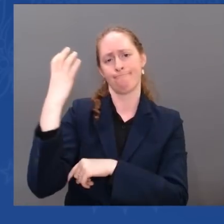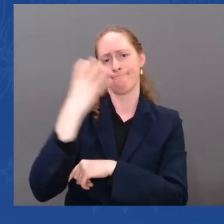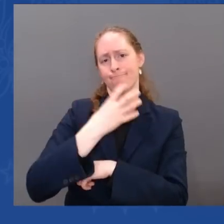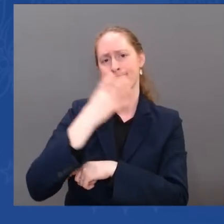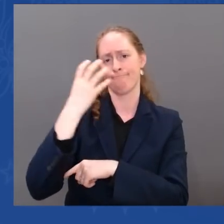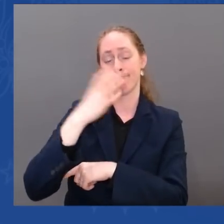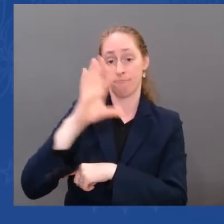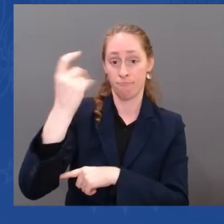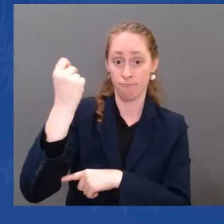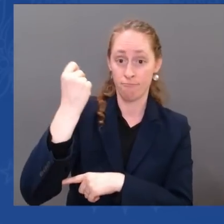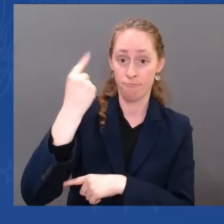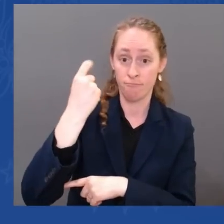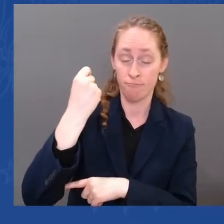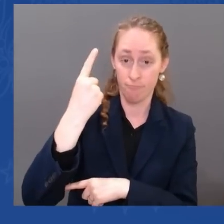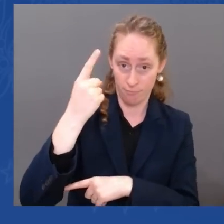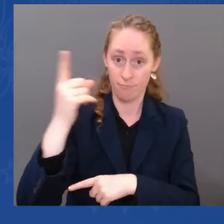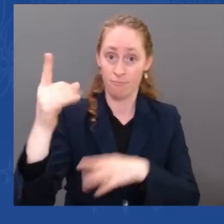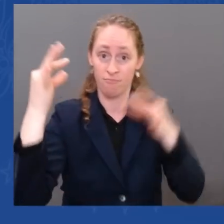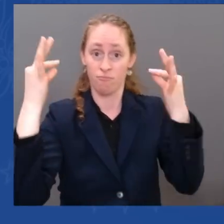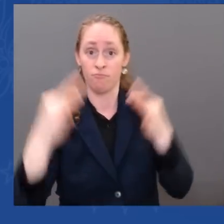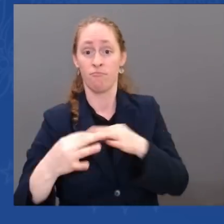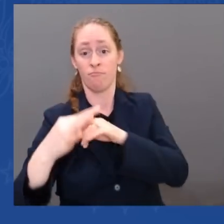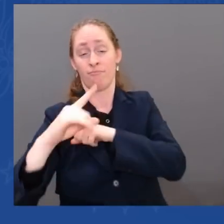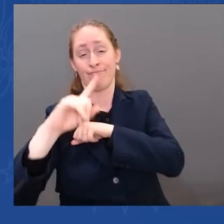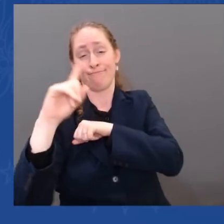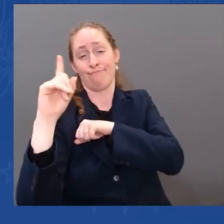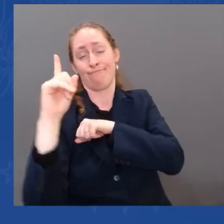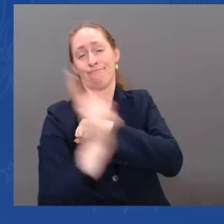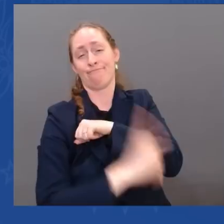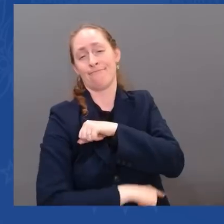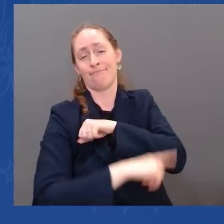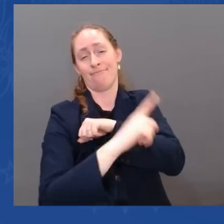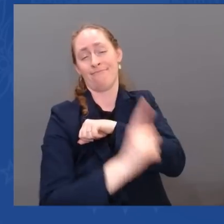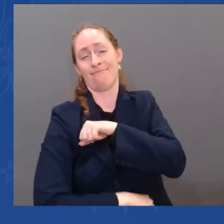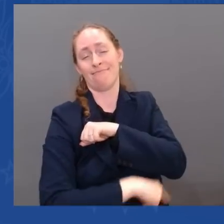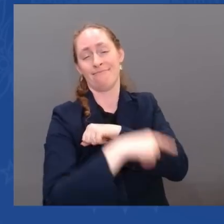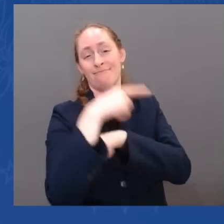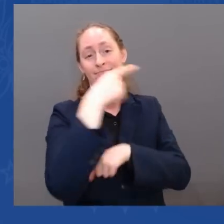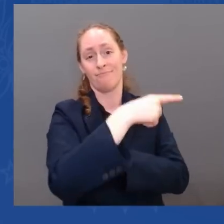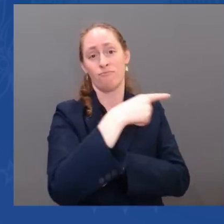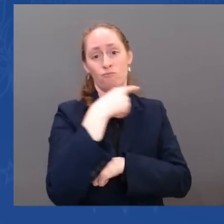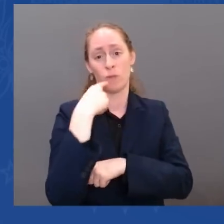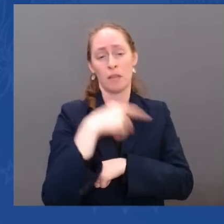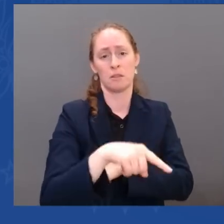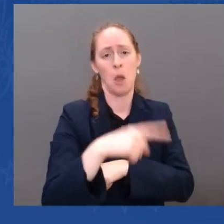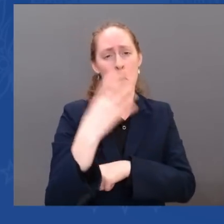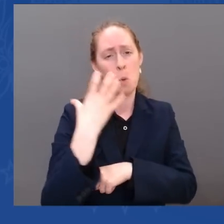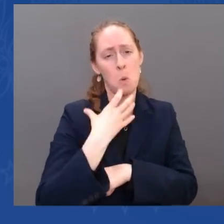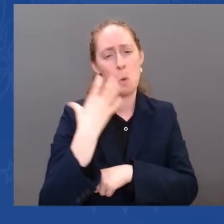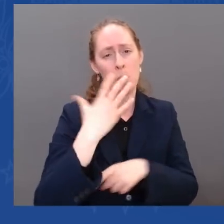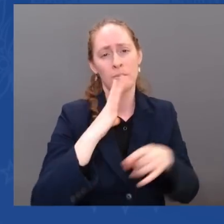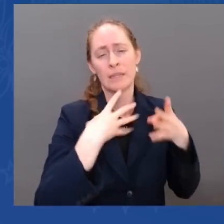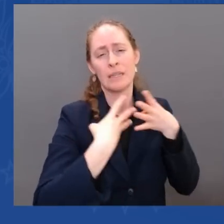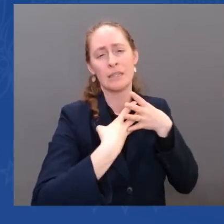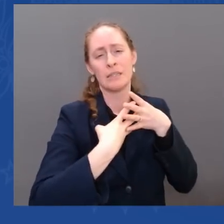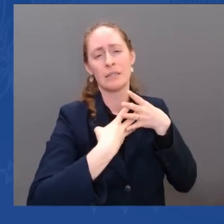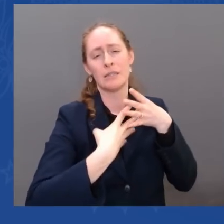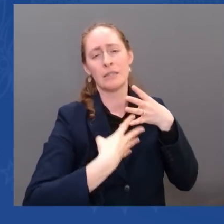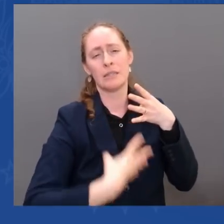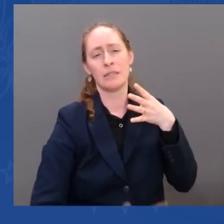But as we discussed, we must not lose sight of the fact that our societies are paying a heavy price